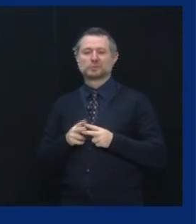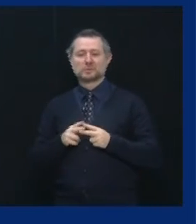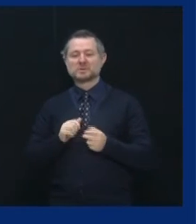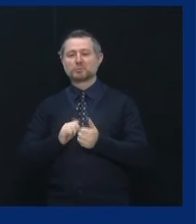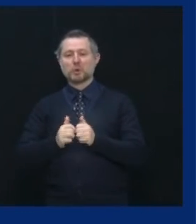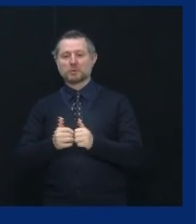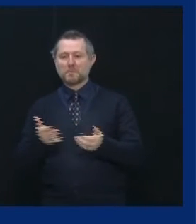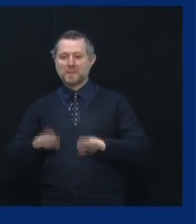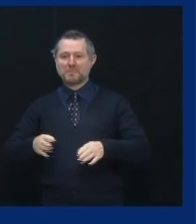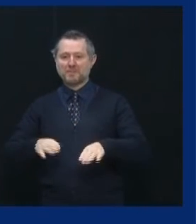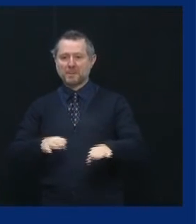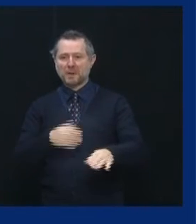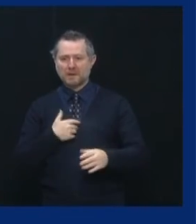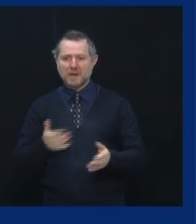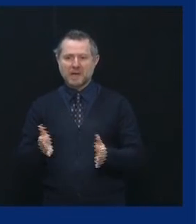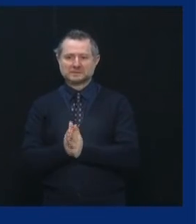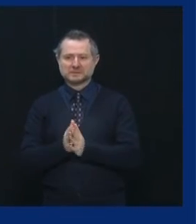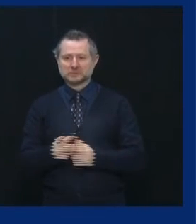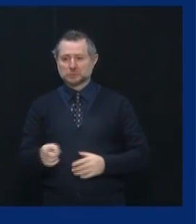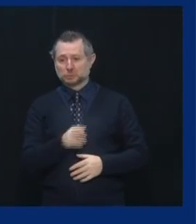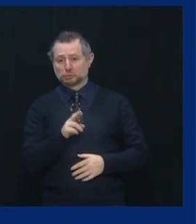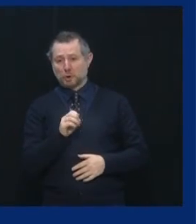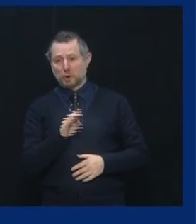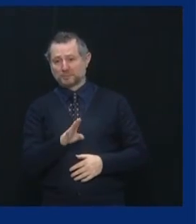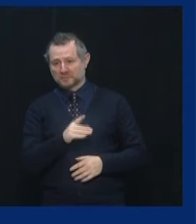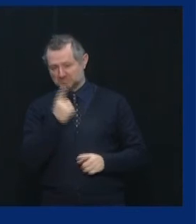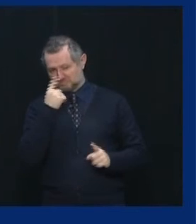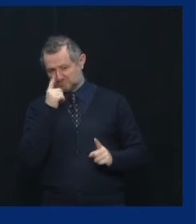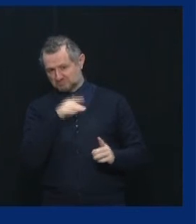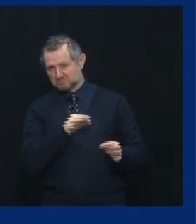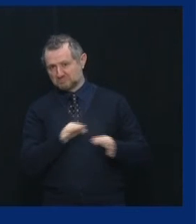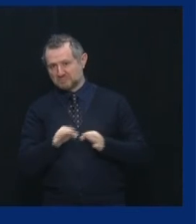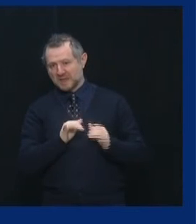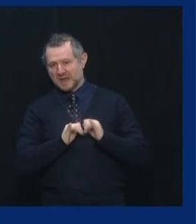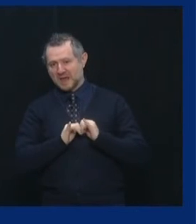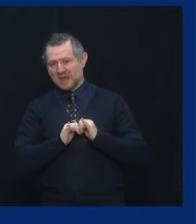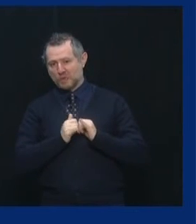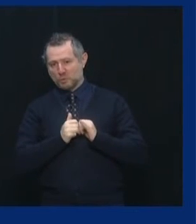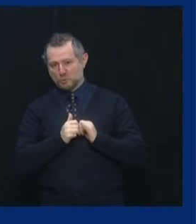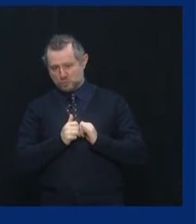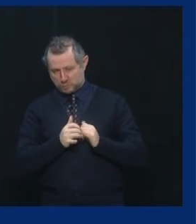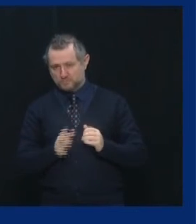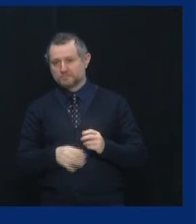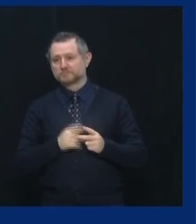FLOURISH. BUT WE'LL ALSO DO OUR PART TO RAISE REVENUE. AND TWO PLACES, ONE IS SPORTS